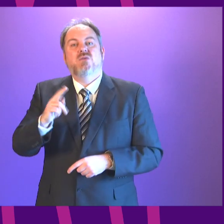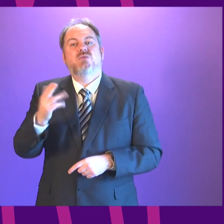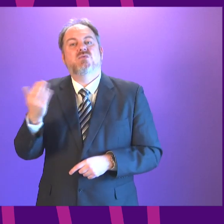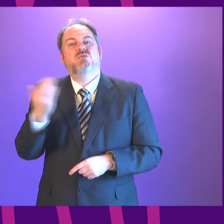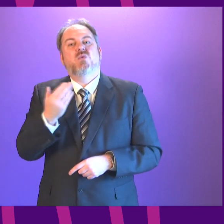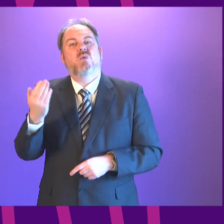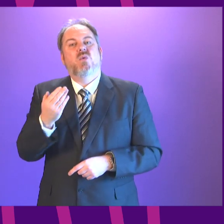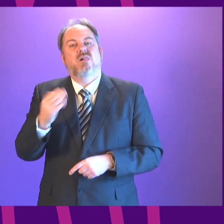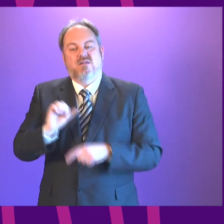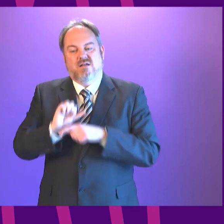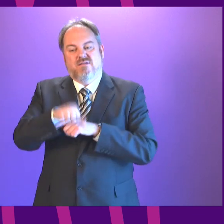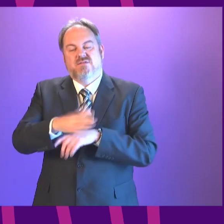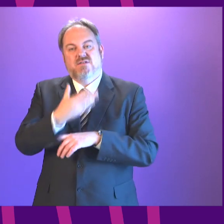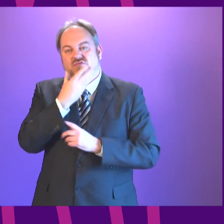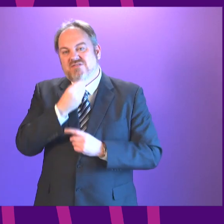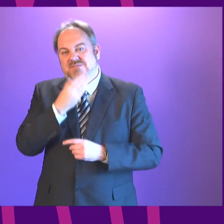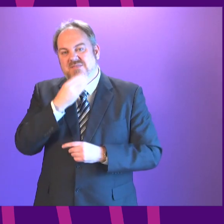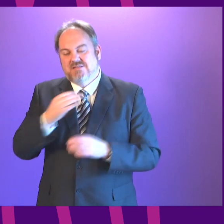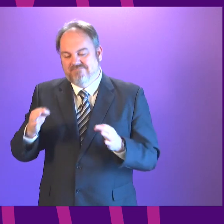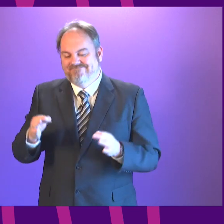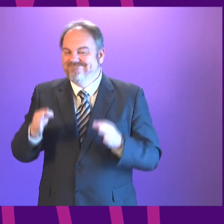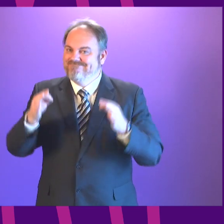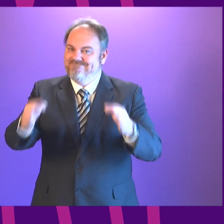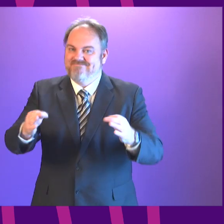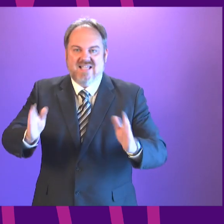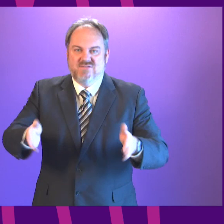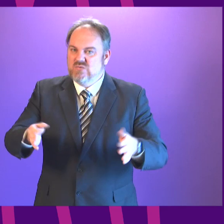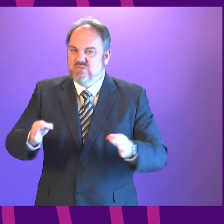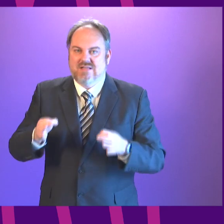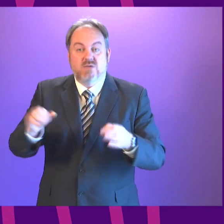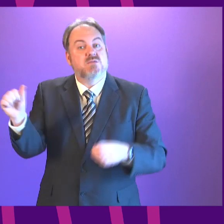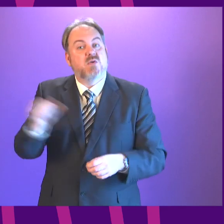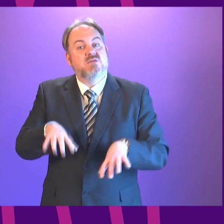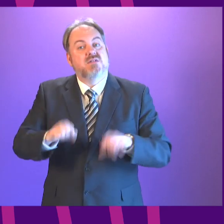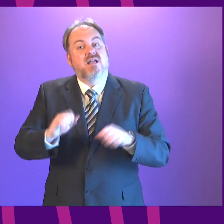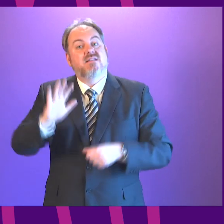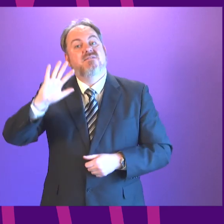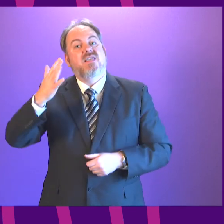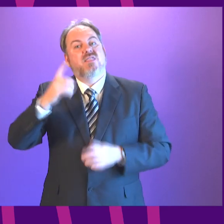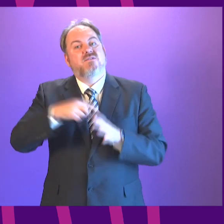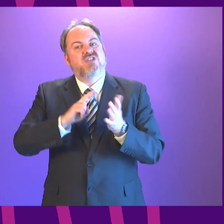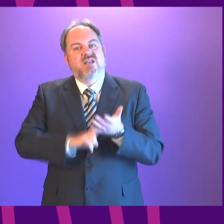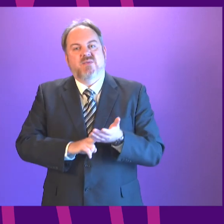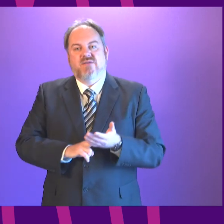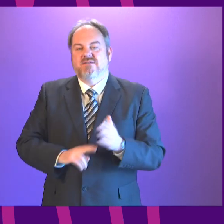Schools had been due to reopen from 5 January onwards. Now, they will reopen from 5 January